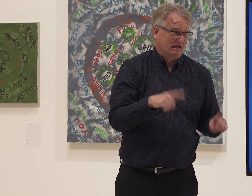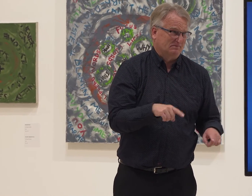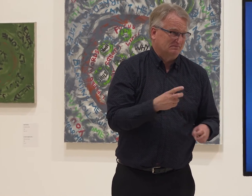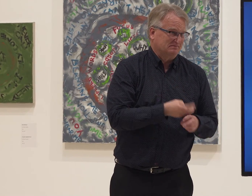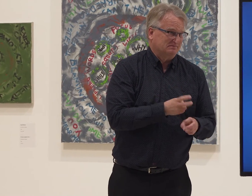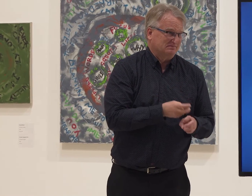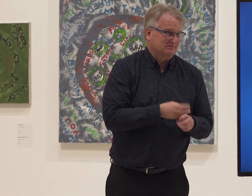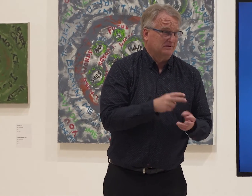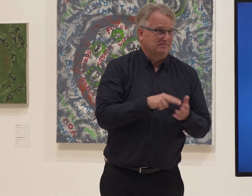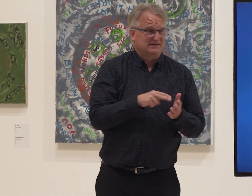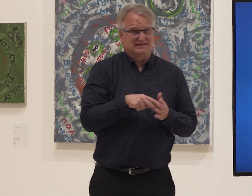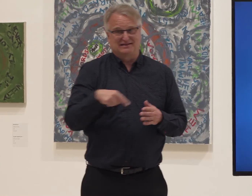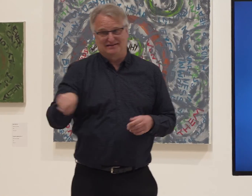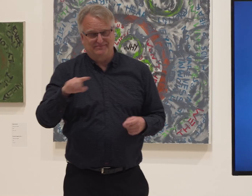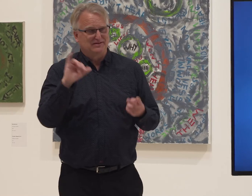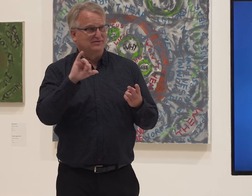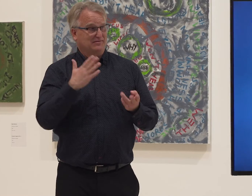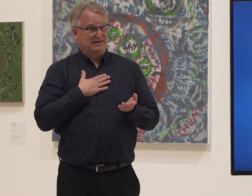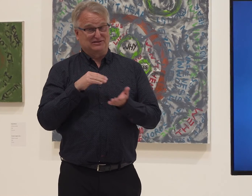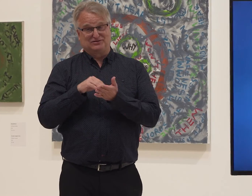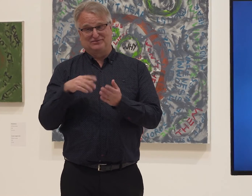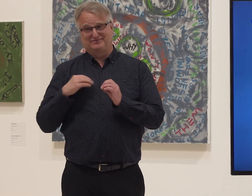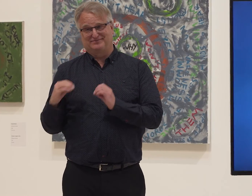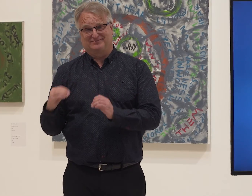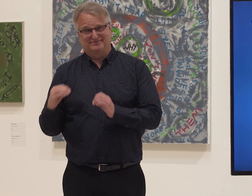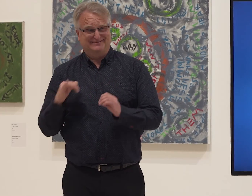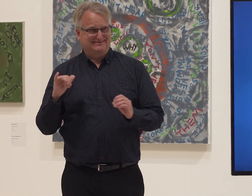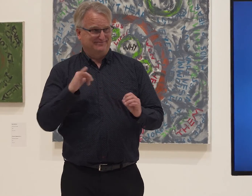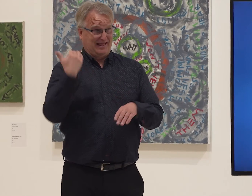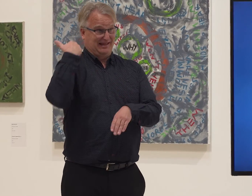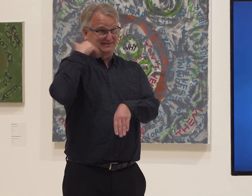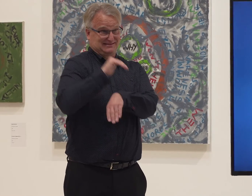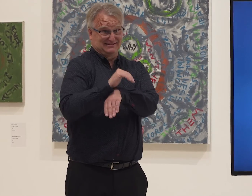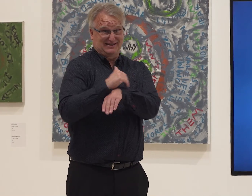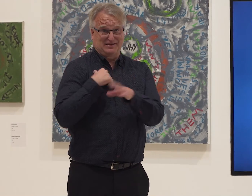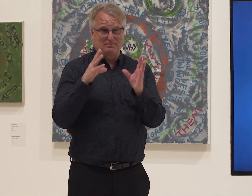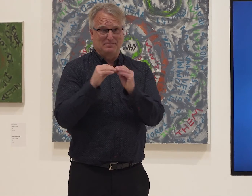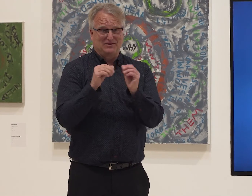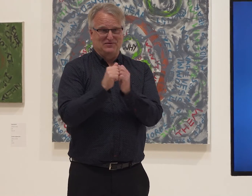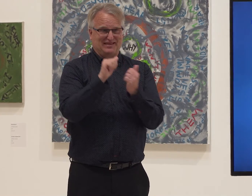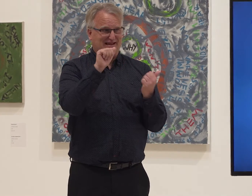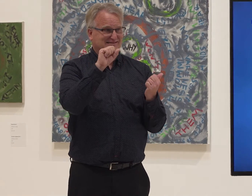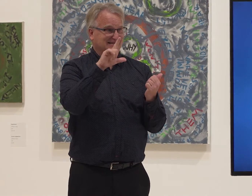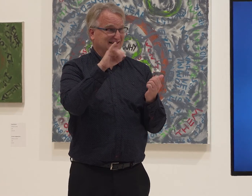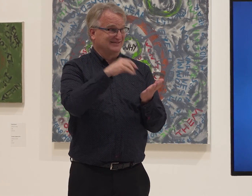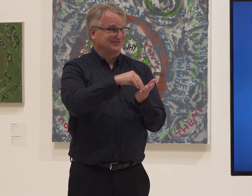to learn about how working interpreters work. So, it's--it's upon us to